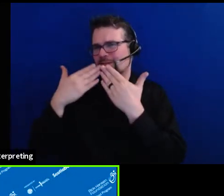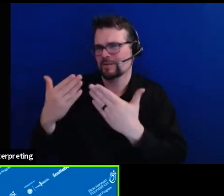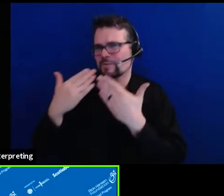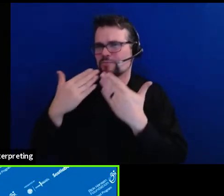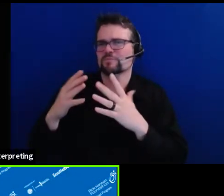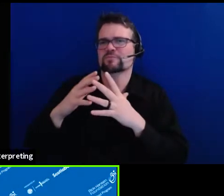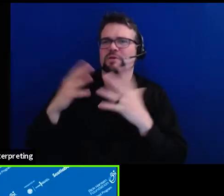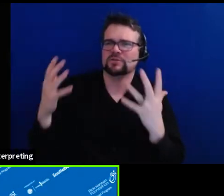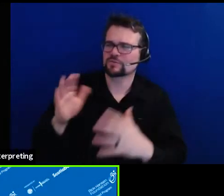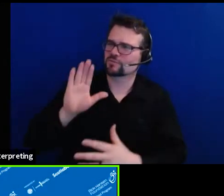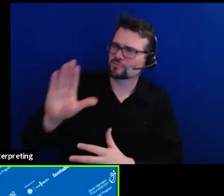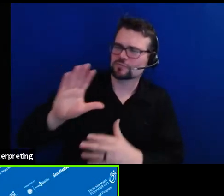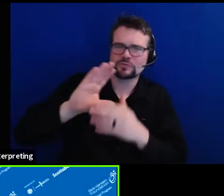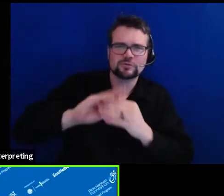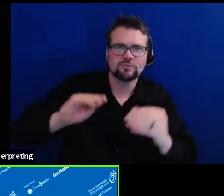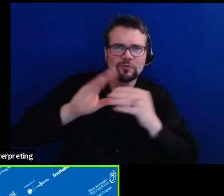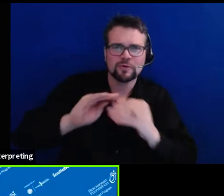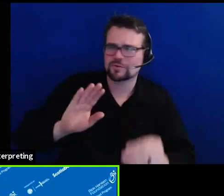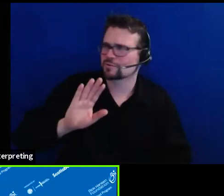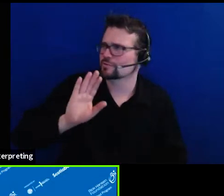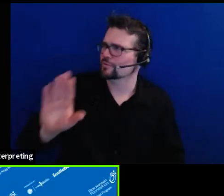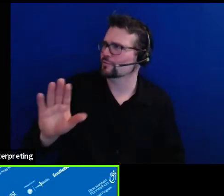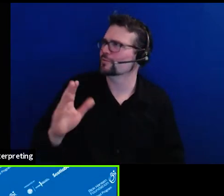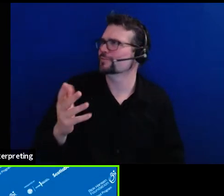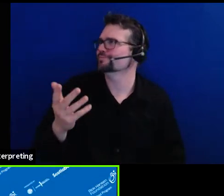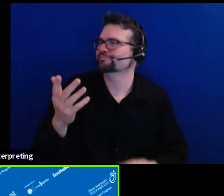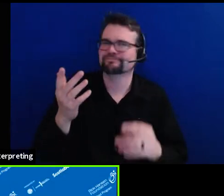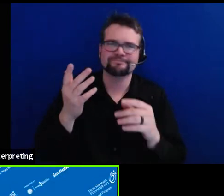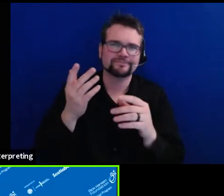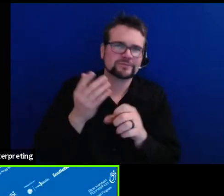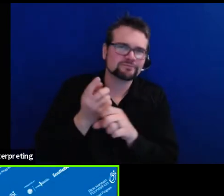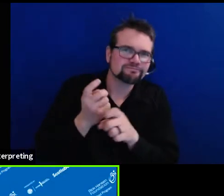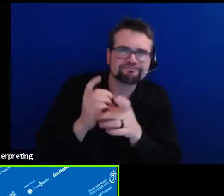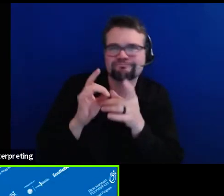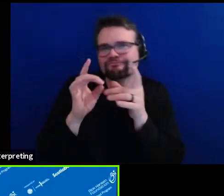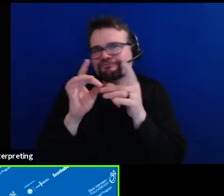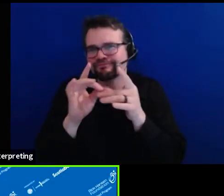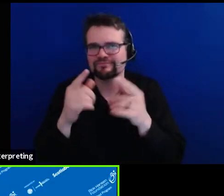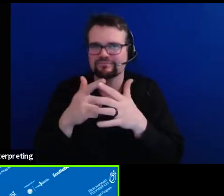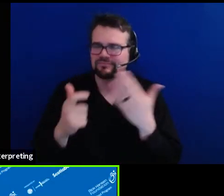PERSONAL OBSERVATIONS AND ANECDOTES AND I WILL ALWAYS MAKE